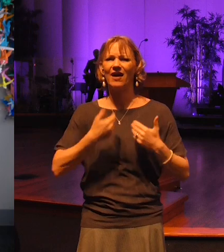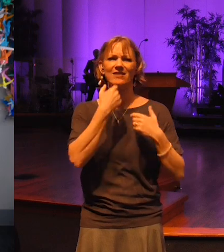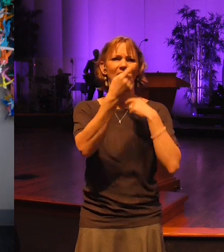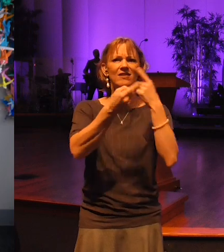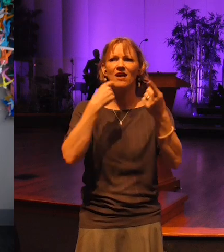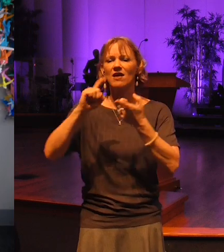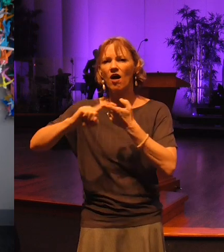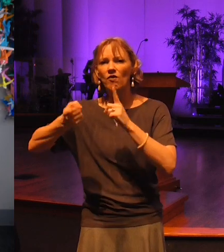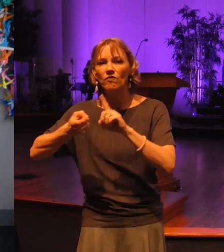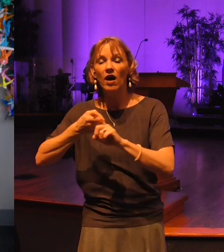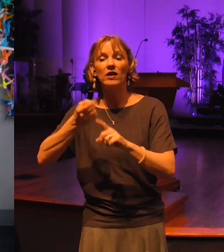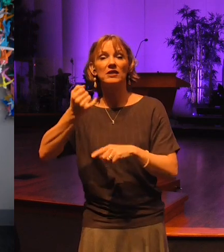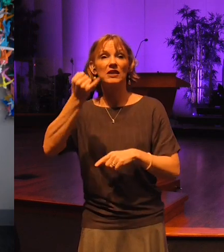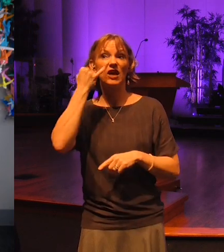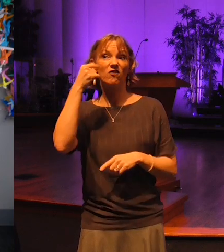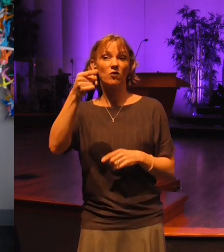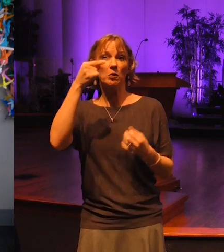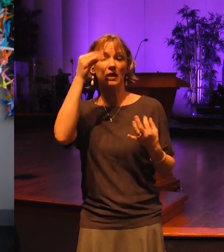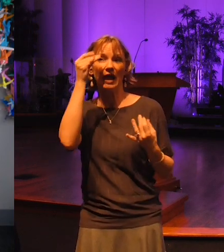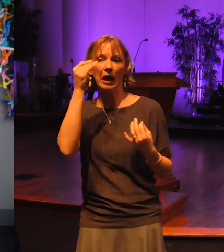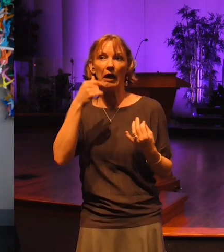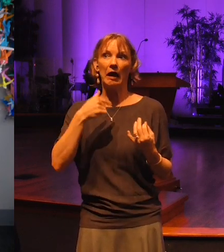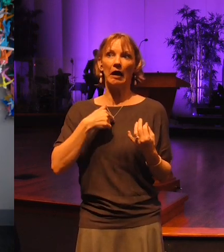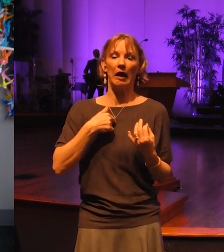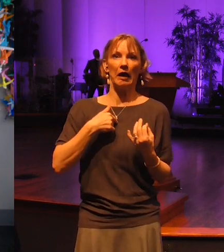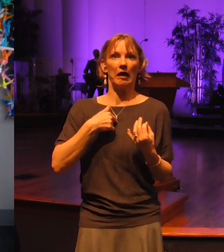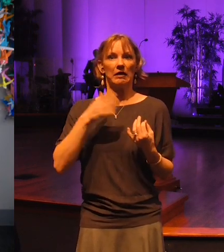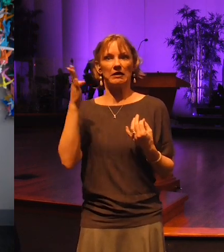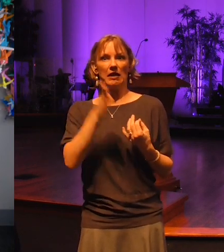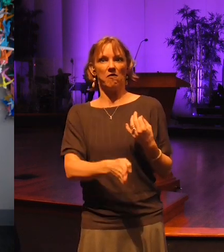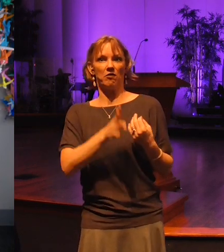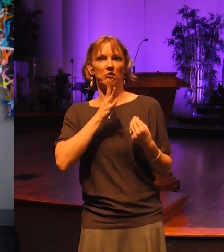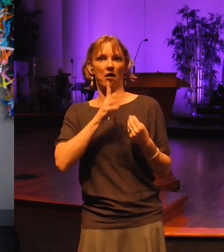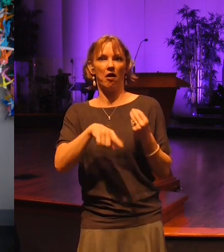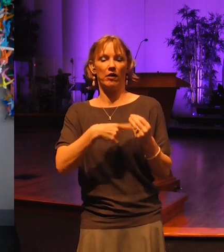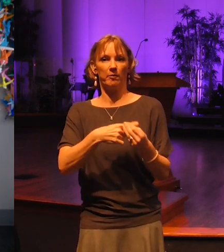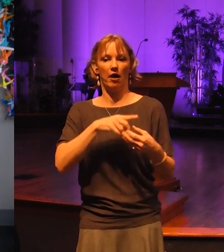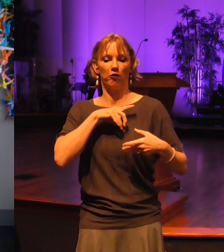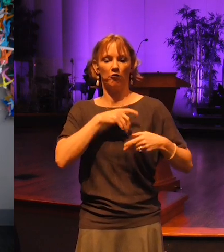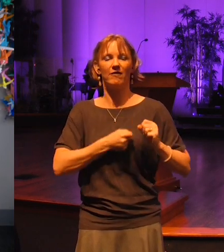um you're thinking gosh I've never talked about grief he's not going to put you on the stage to